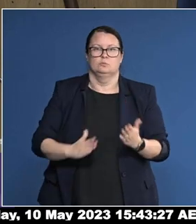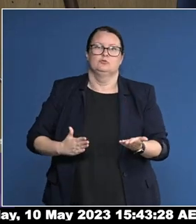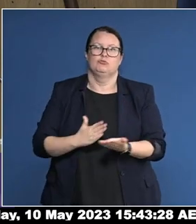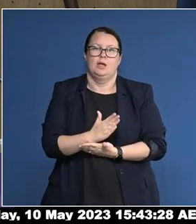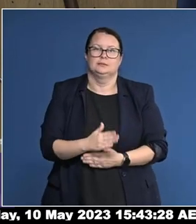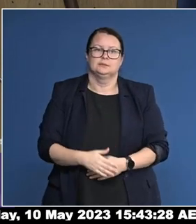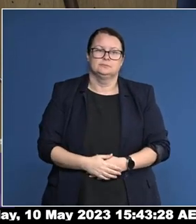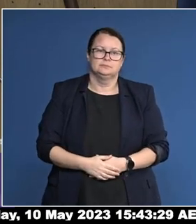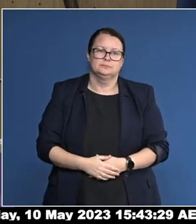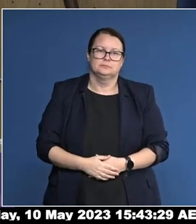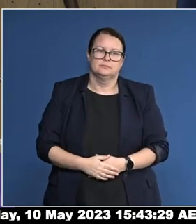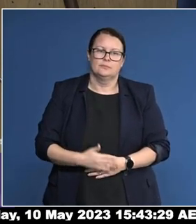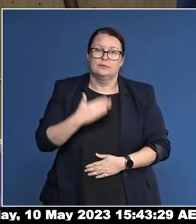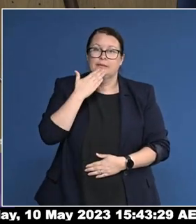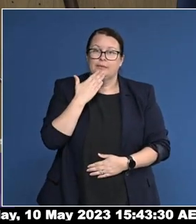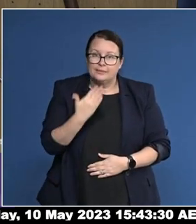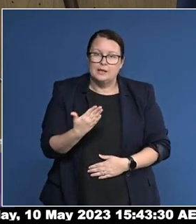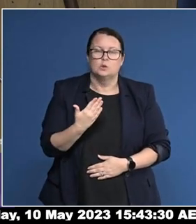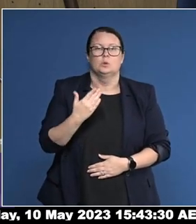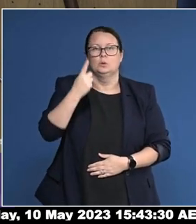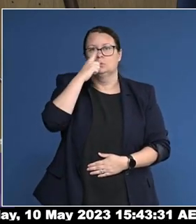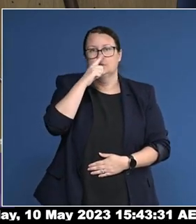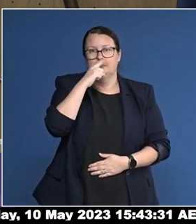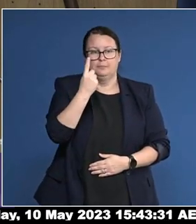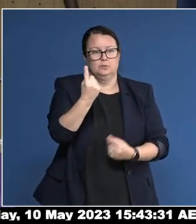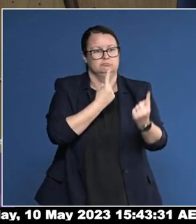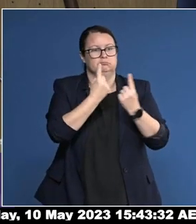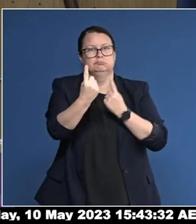Thank you to all the representatives from the various Queensland departments and the NDIA